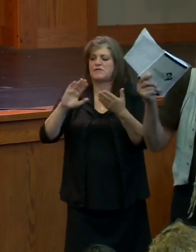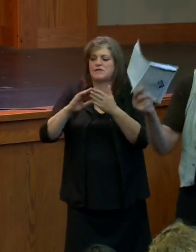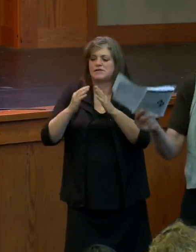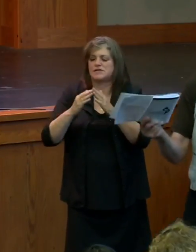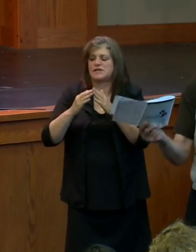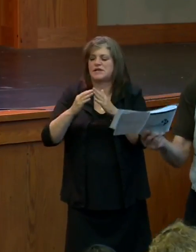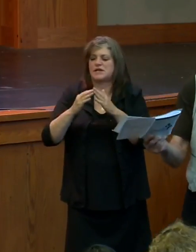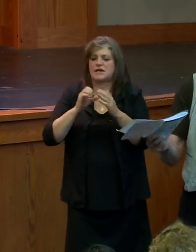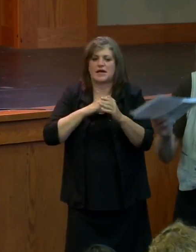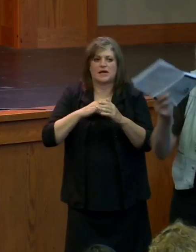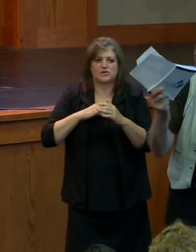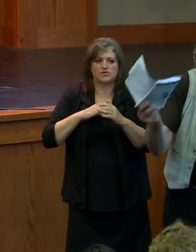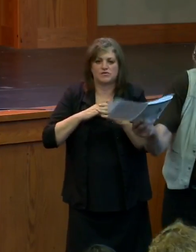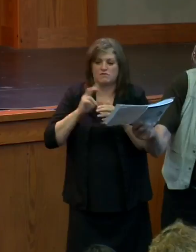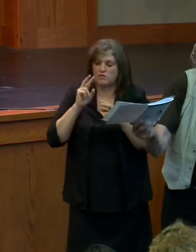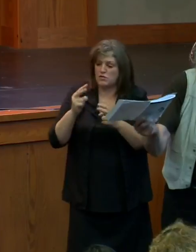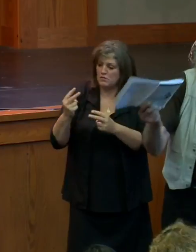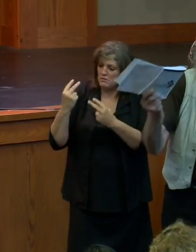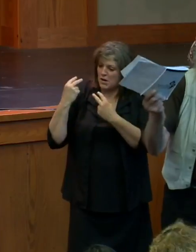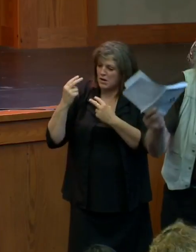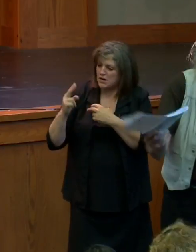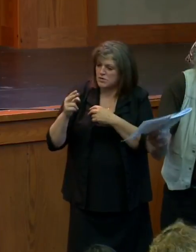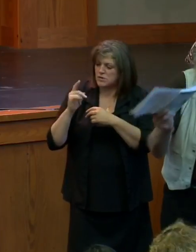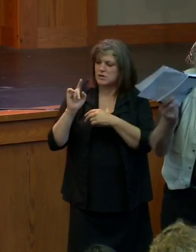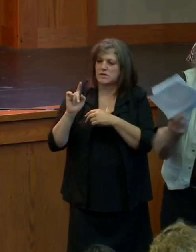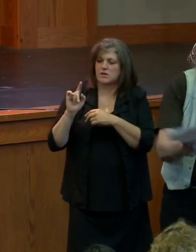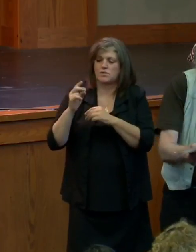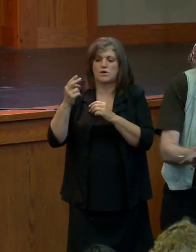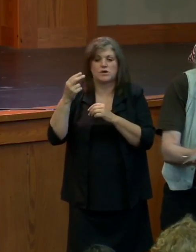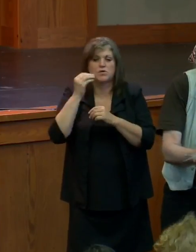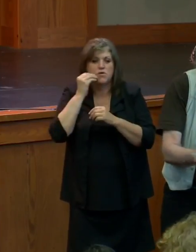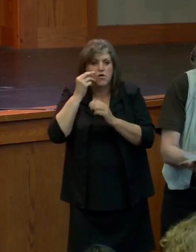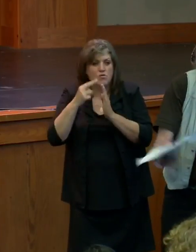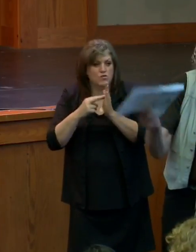IF YOU LOOK BACK AT HISTORY BACK WHEN HOME RULE CAME ABOUT THE